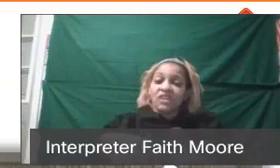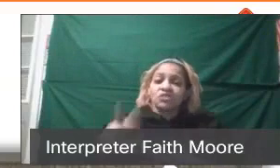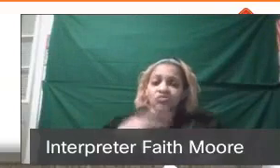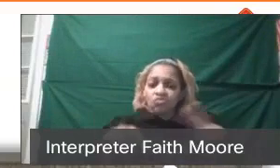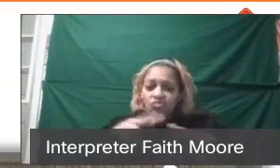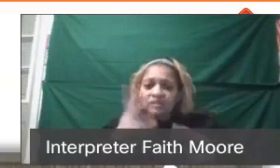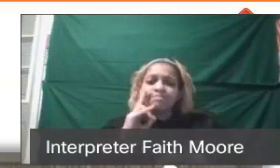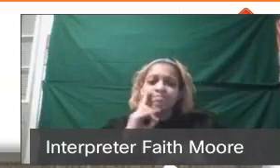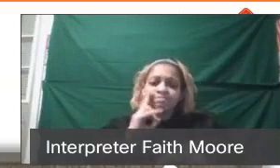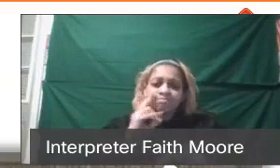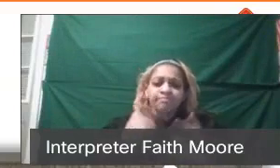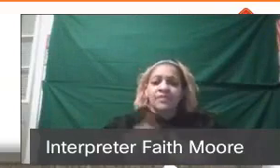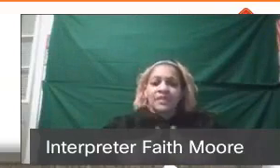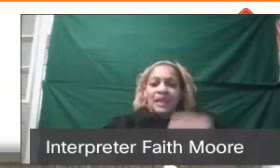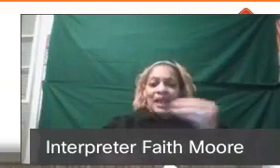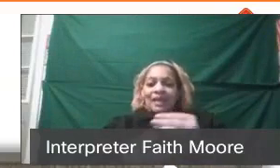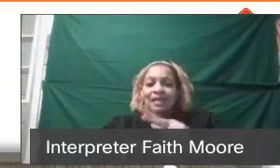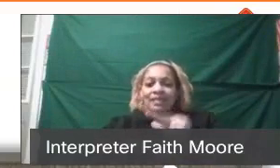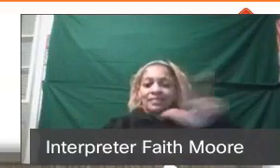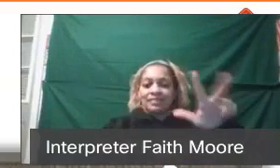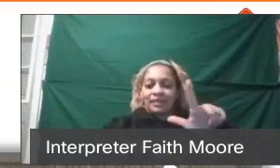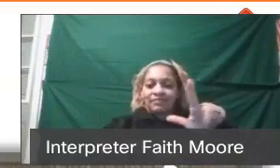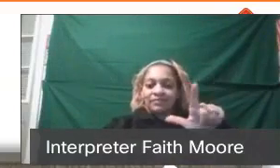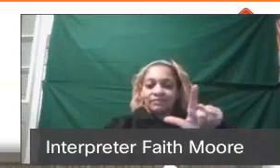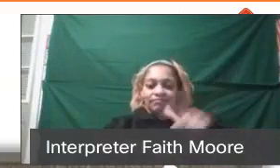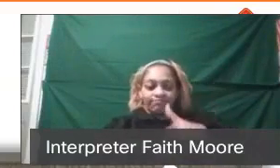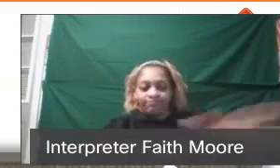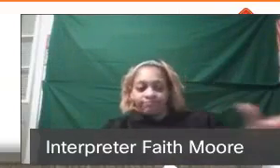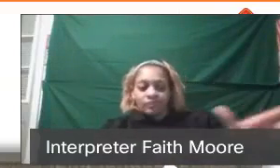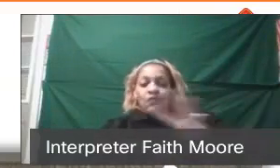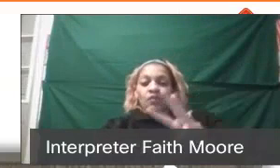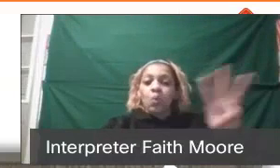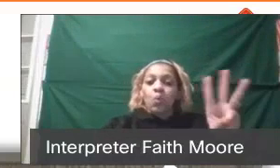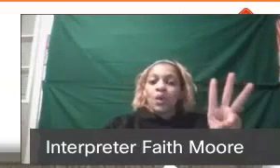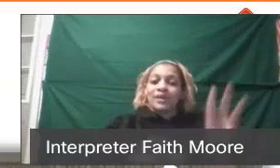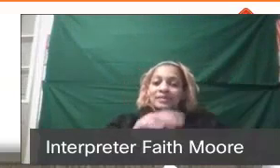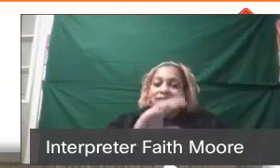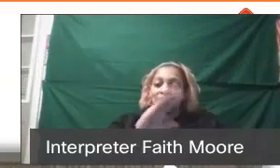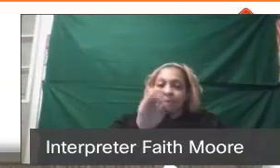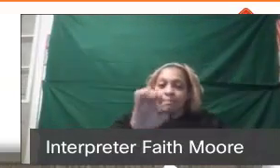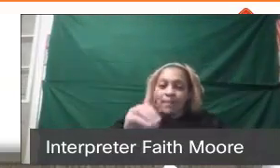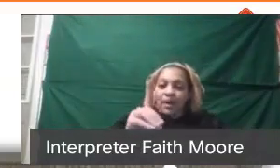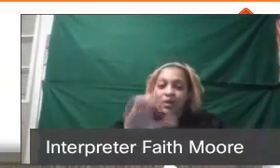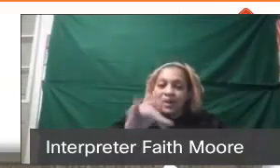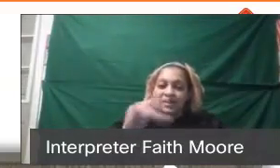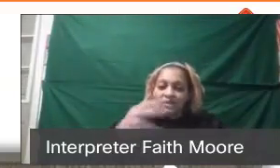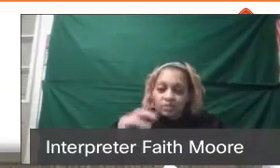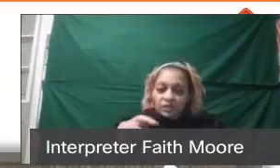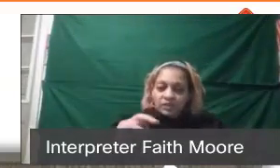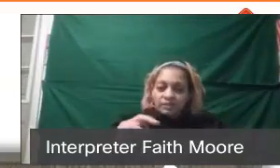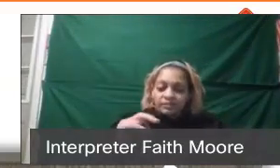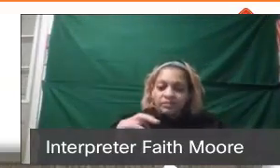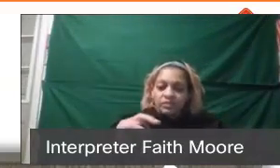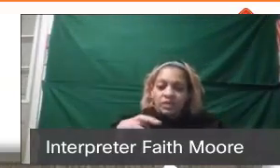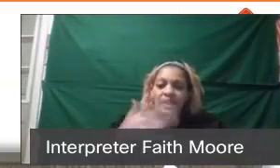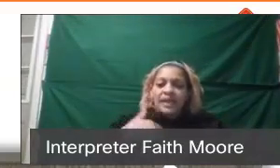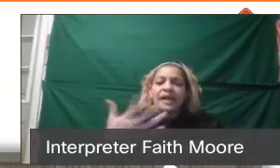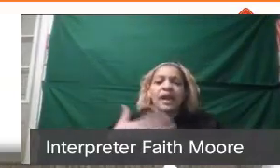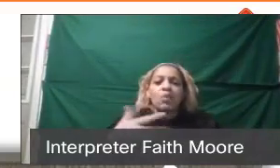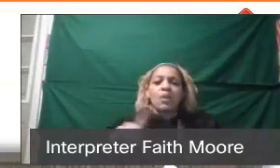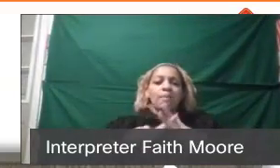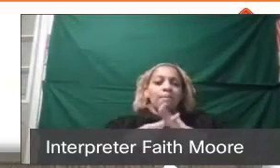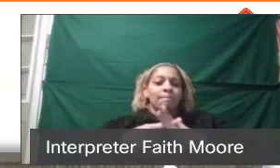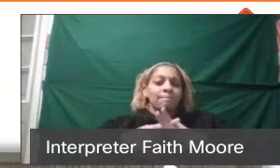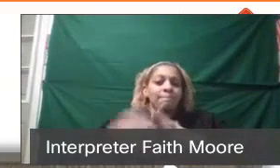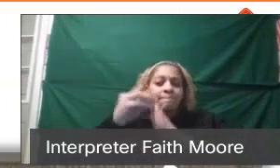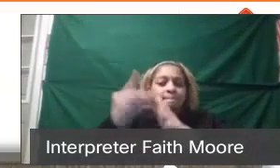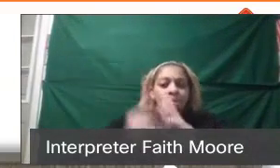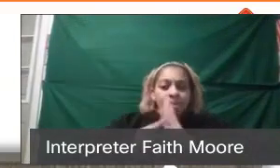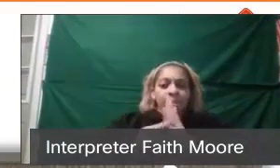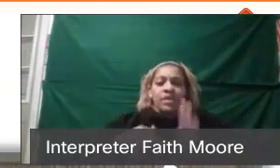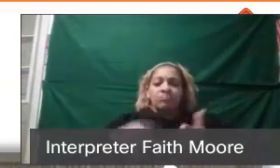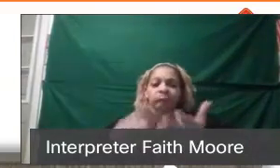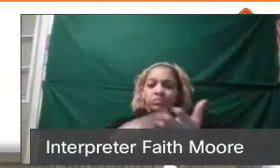Left turn lane from westbound aspen to layer in the luminary design. At the request. It, it came up in a lot of the community meetings that we had.